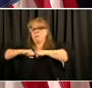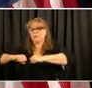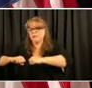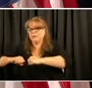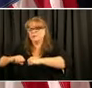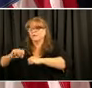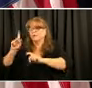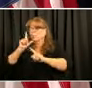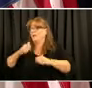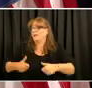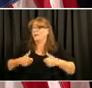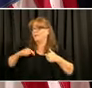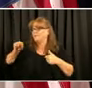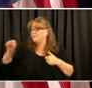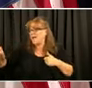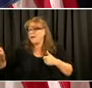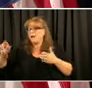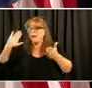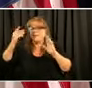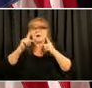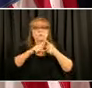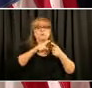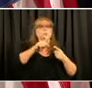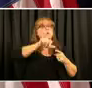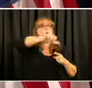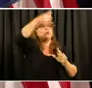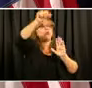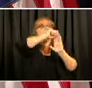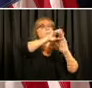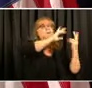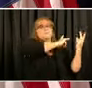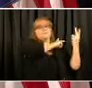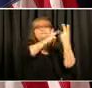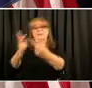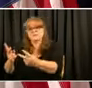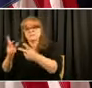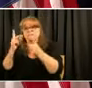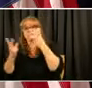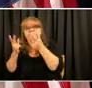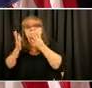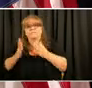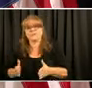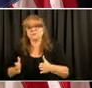remember the state is only inside many mountain cities have downtown mask wearing requirements